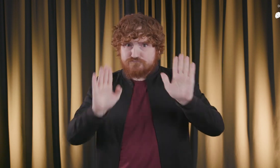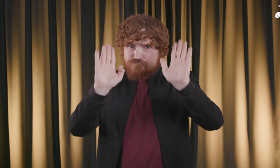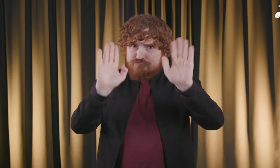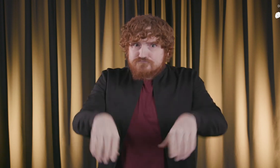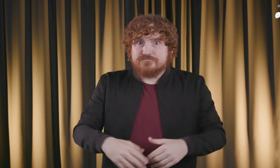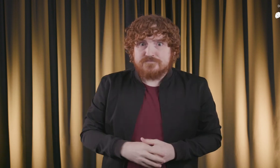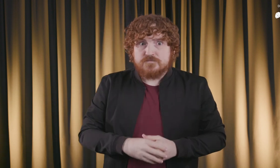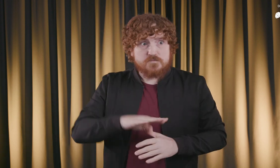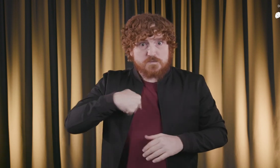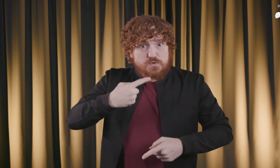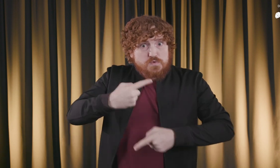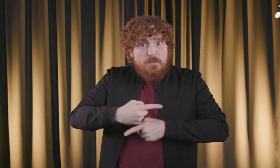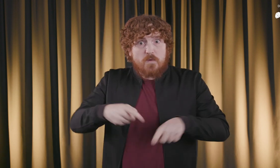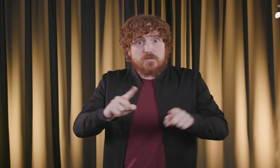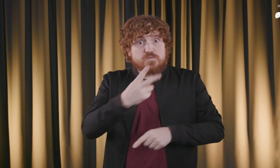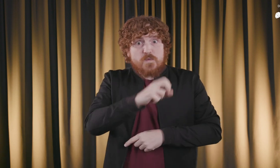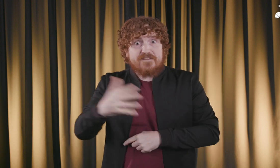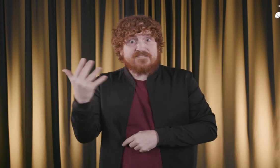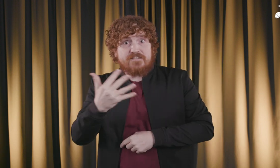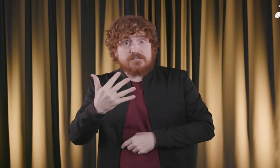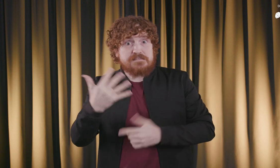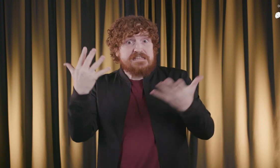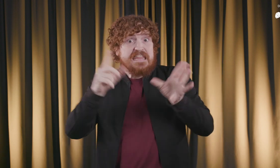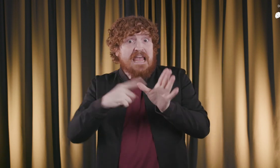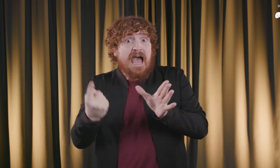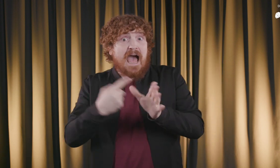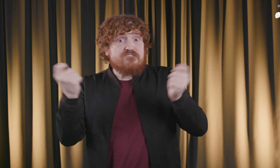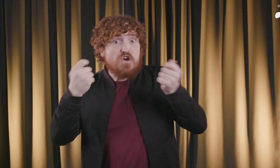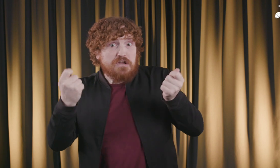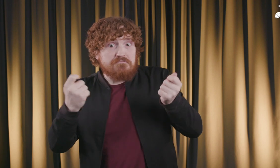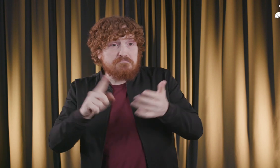Anyway, we could be talking about 2015, which was Deaffest’s 10 year anniversary,